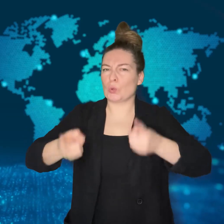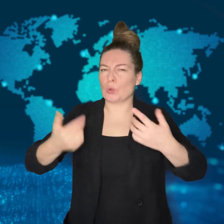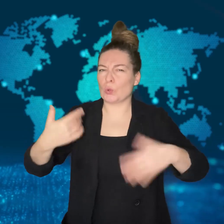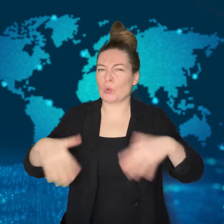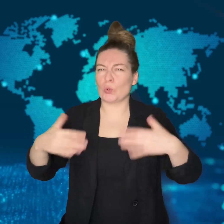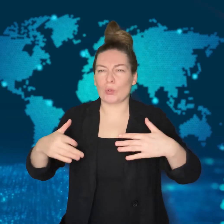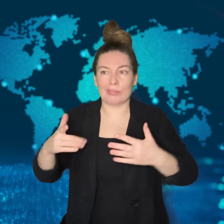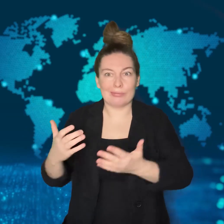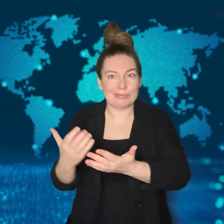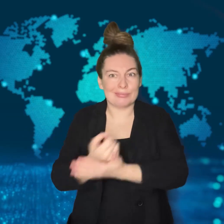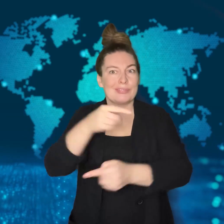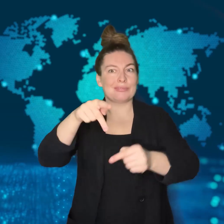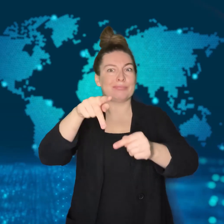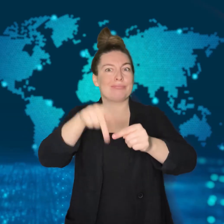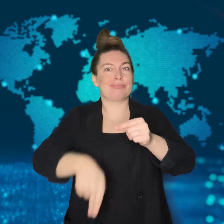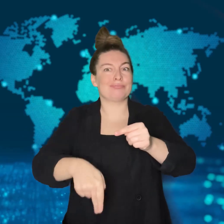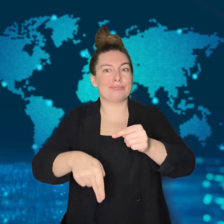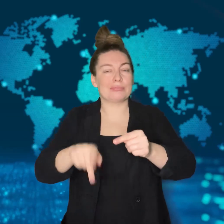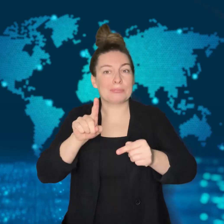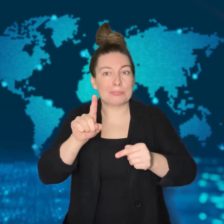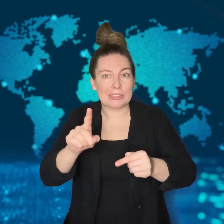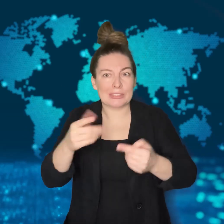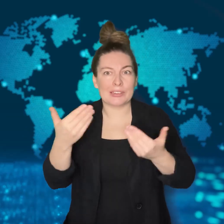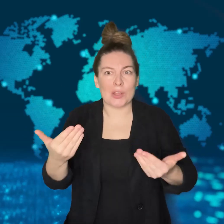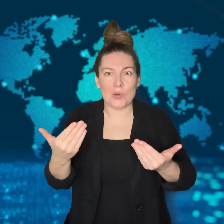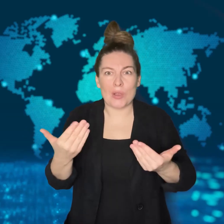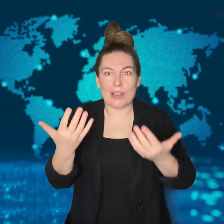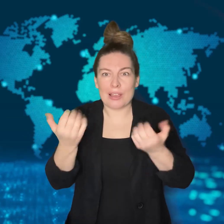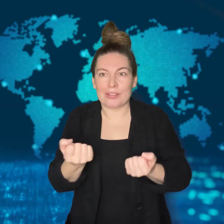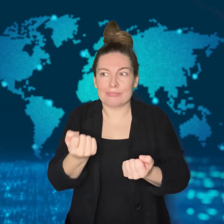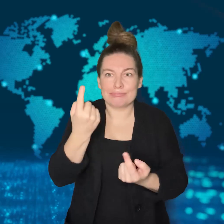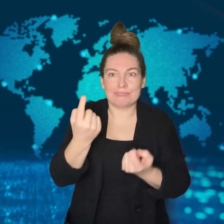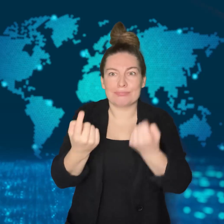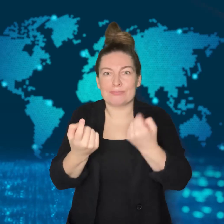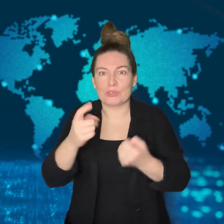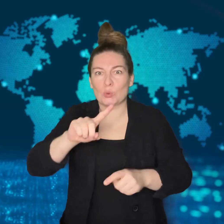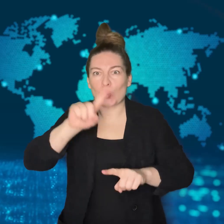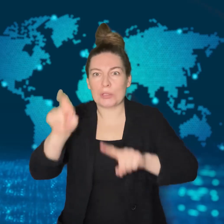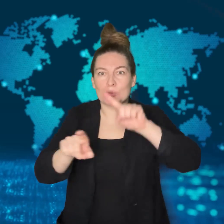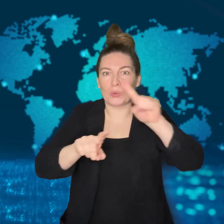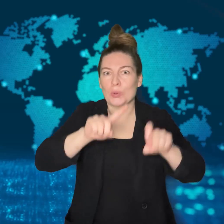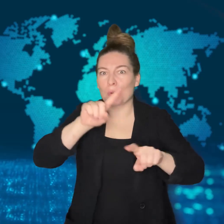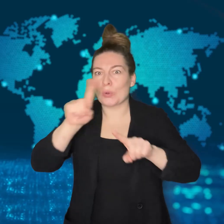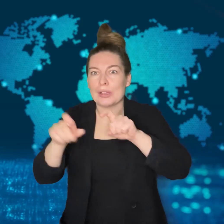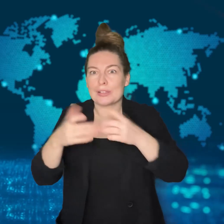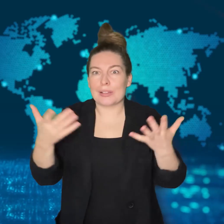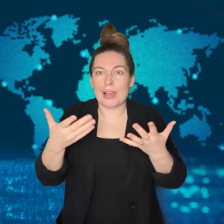the Islamist group Hayat Tahrir al- Sham (HTS) brought an end to